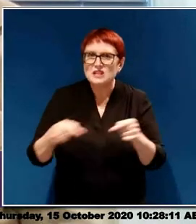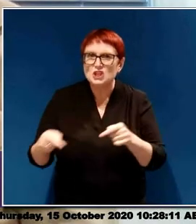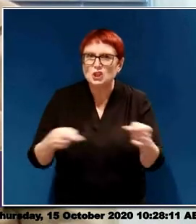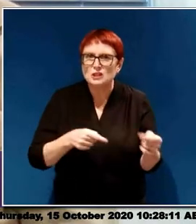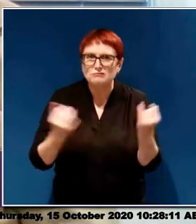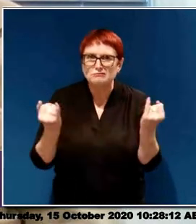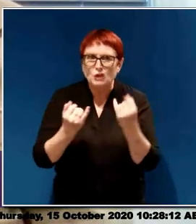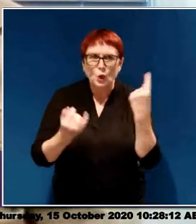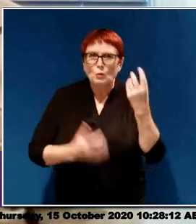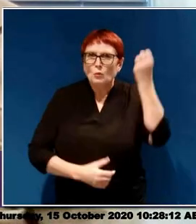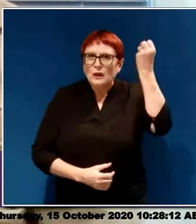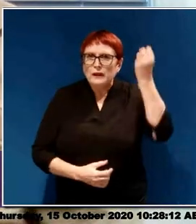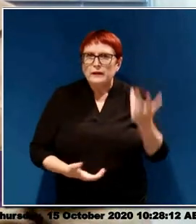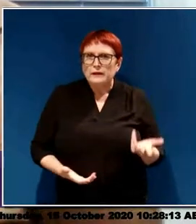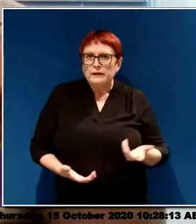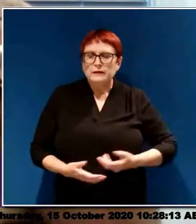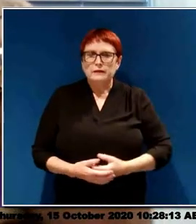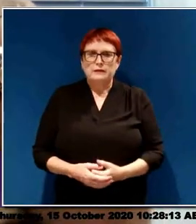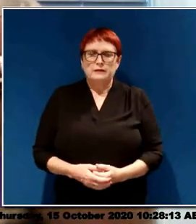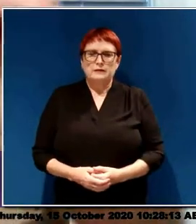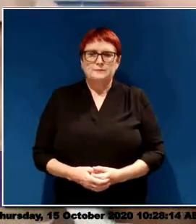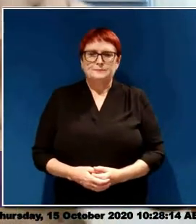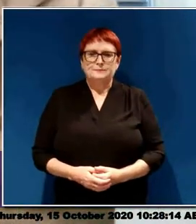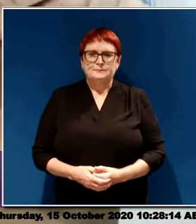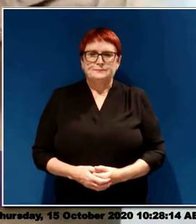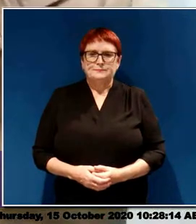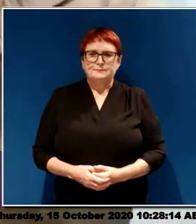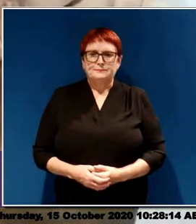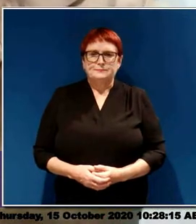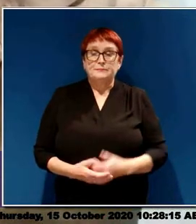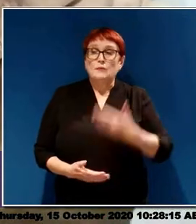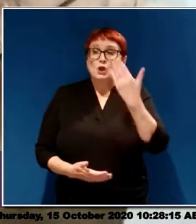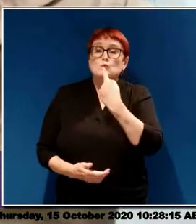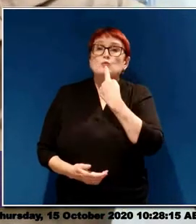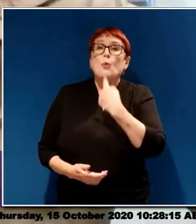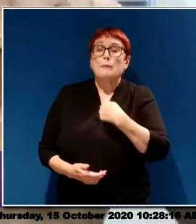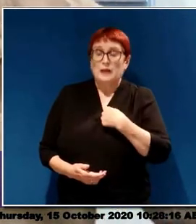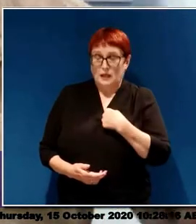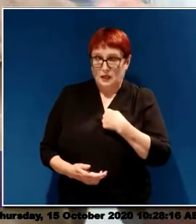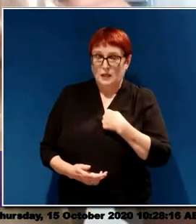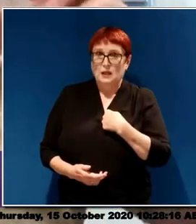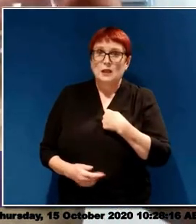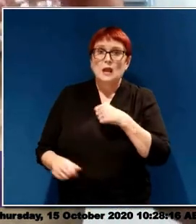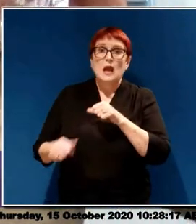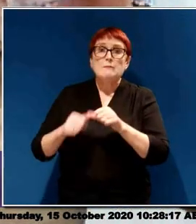And strongly suggested that we take Jack back to the doctors and get him